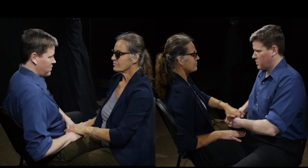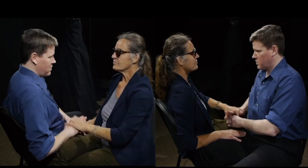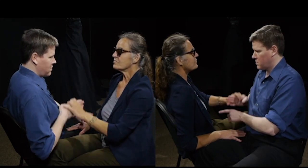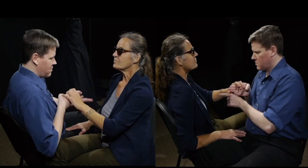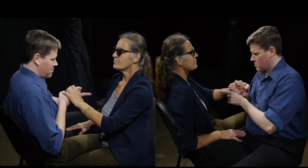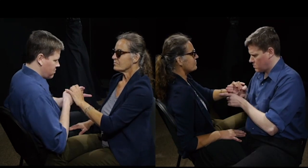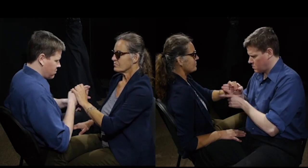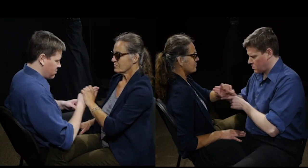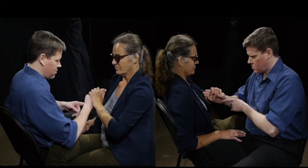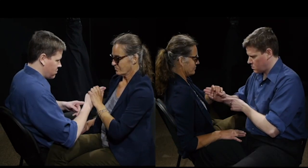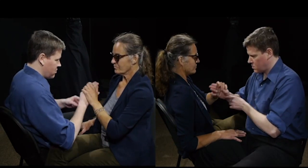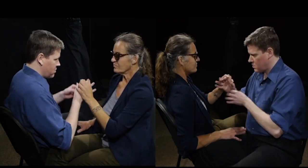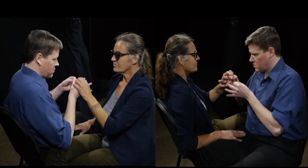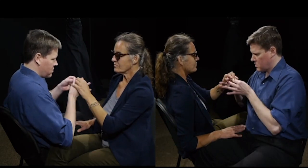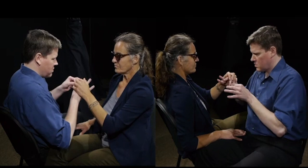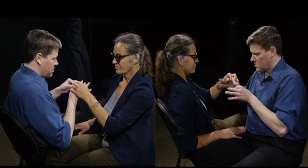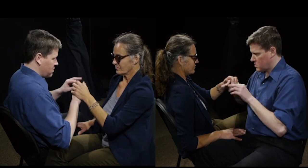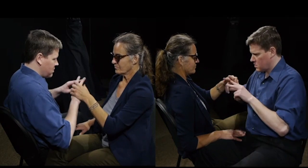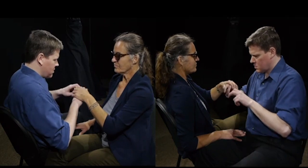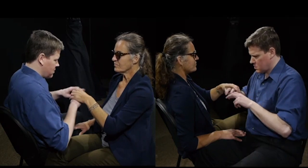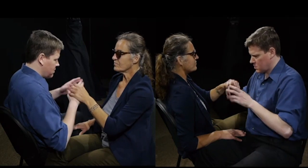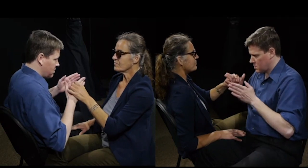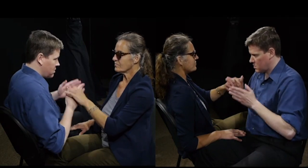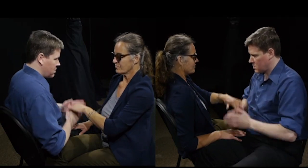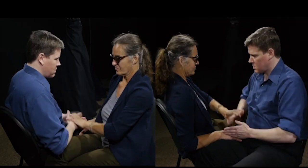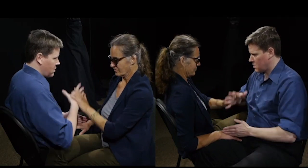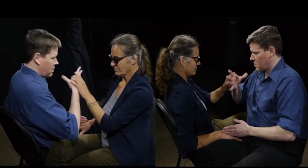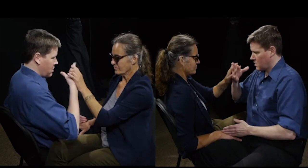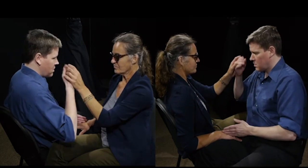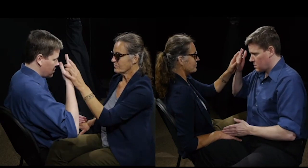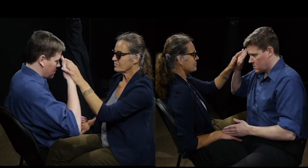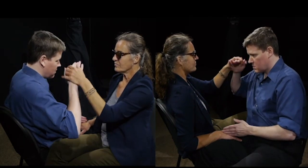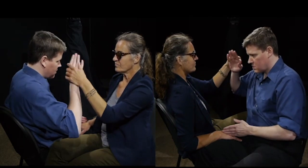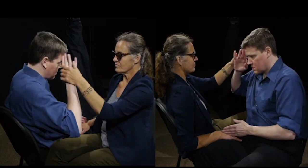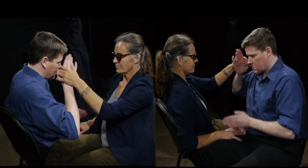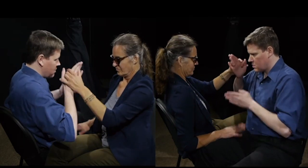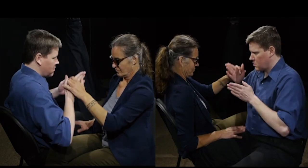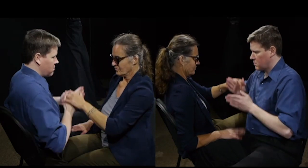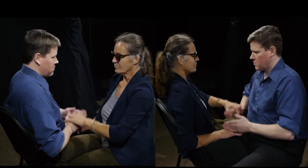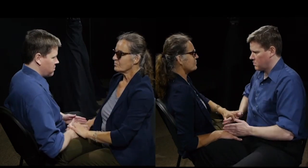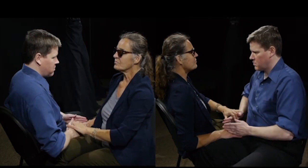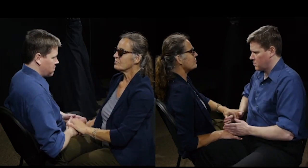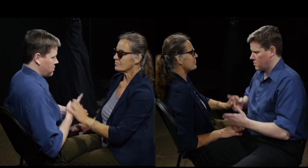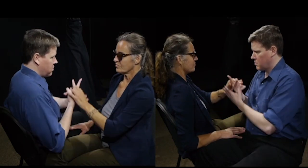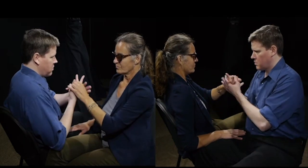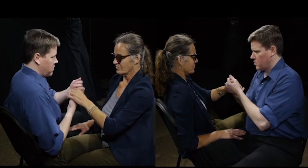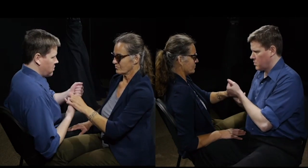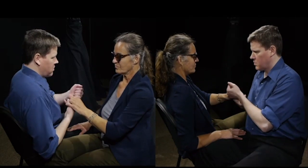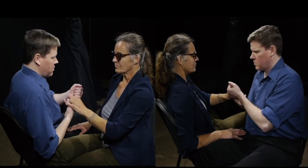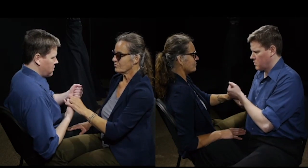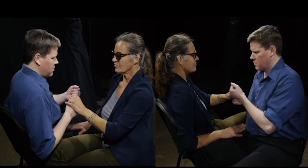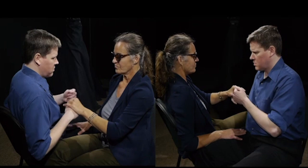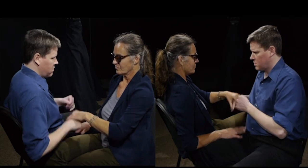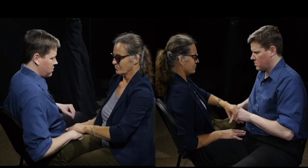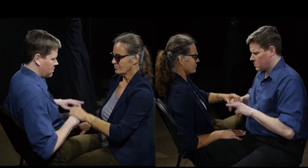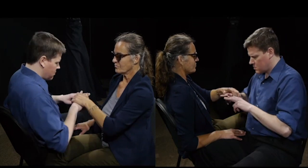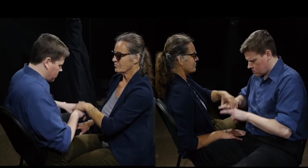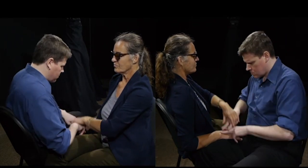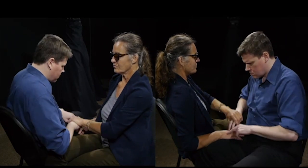She is a linguistic anthropologist, which means that she is interested in how language is bound up